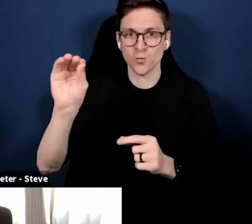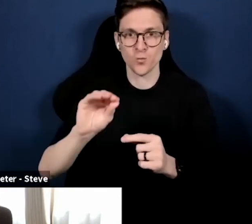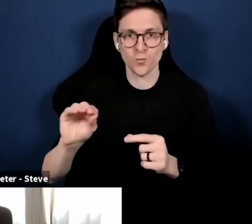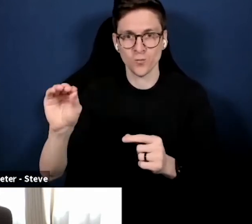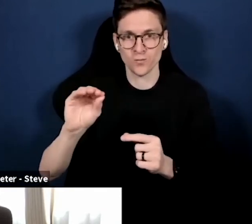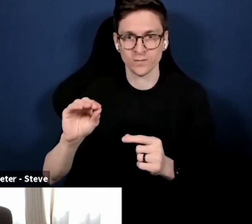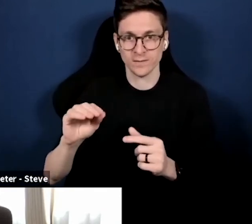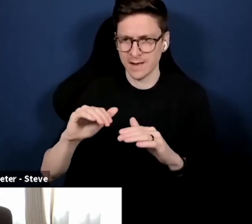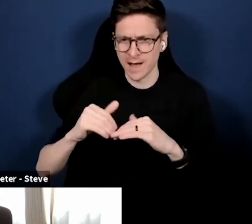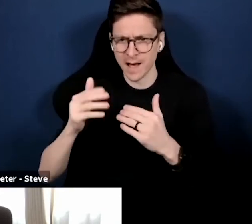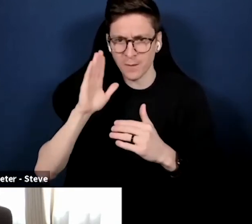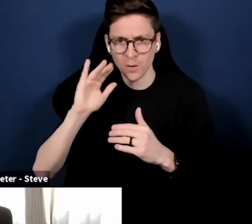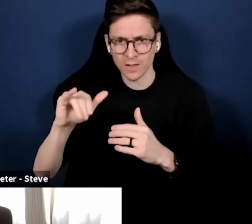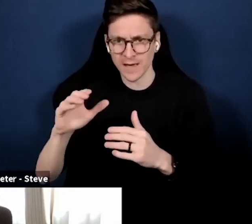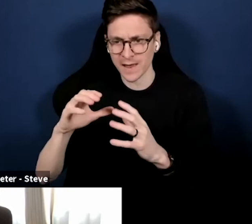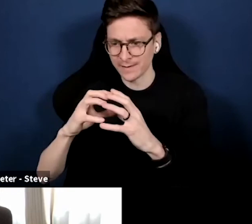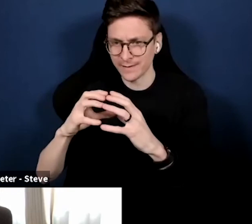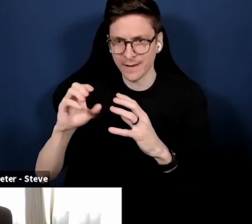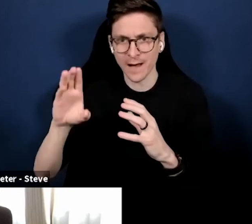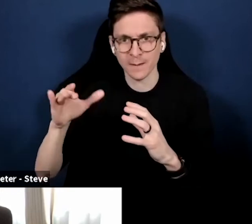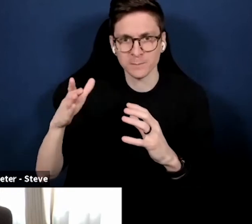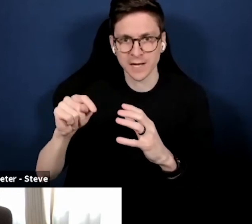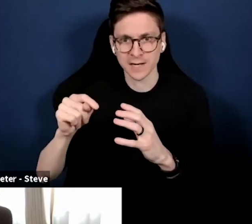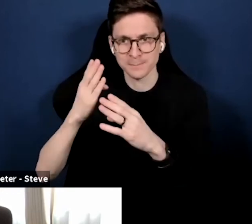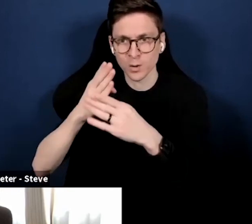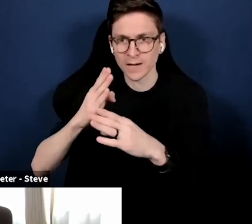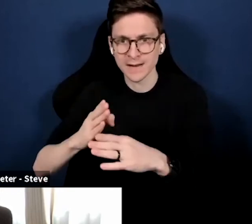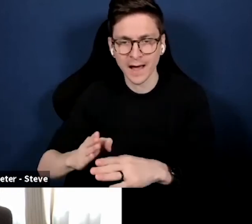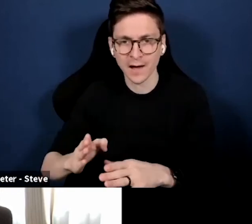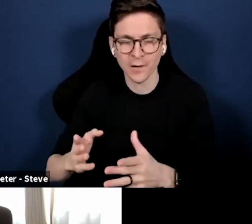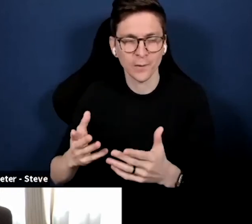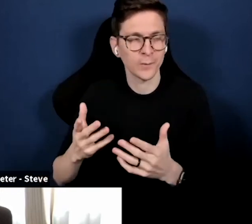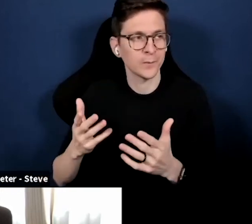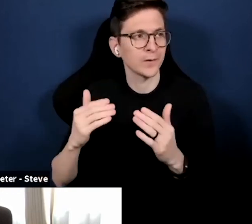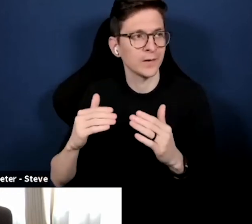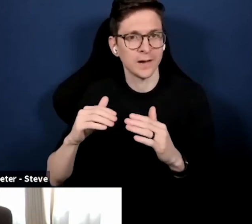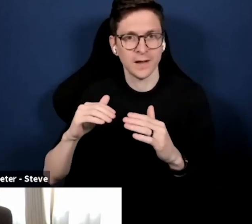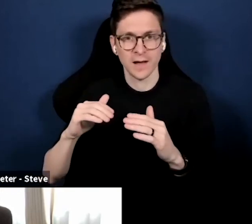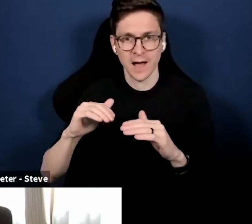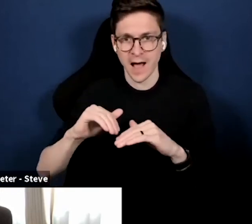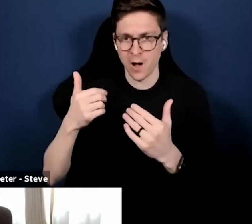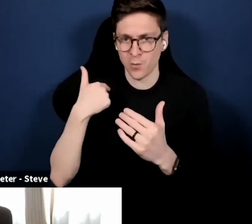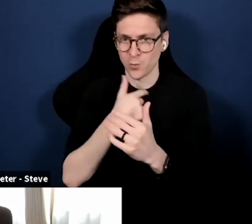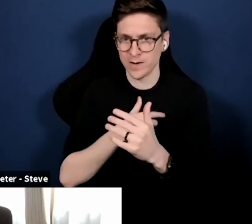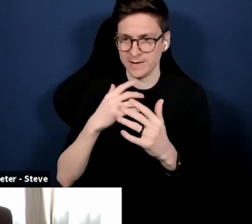how and and how do we um how do we compress that information so one of the things that we're doing